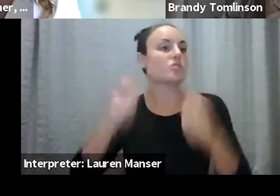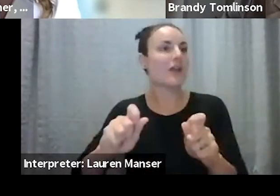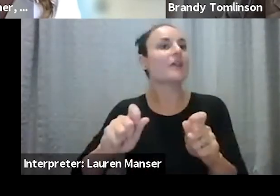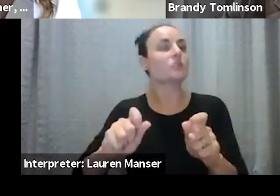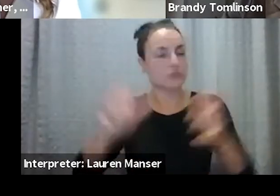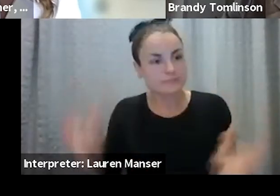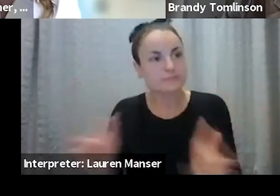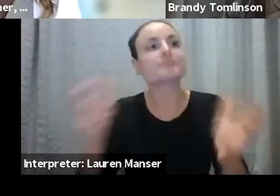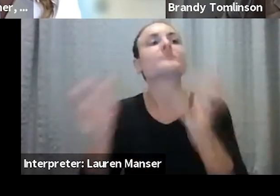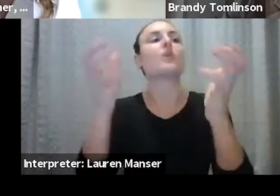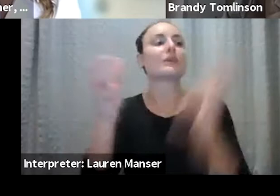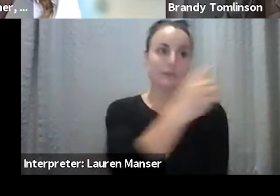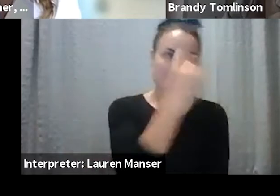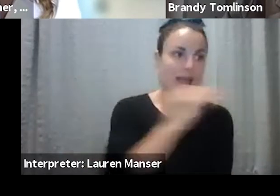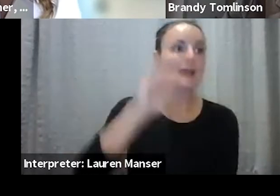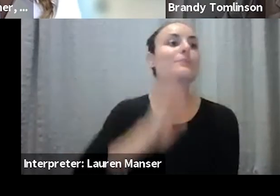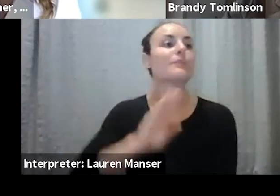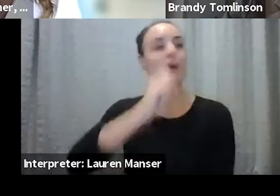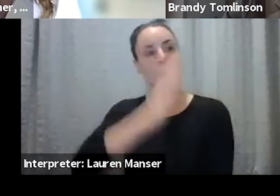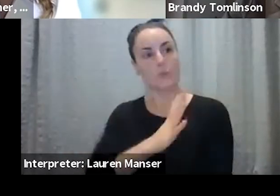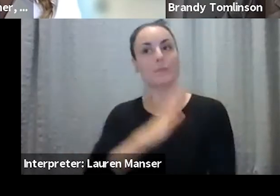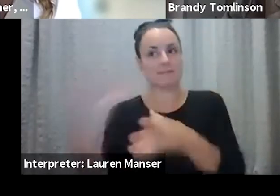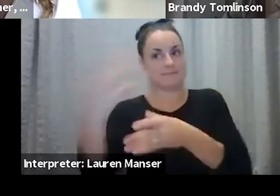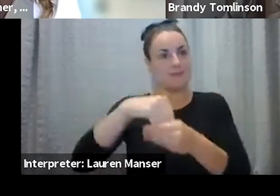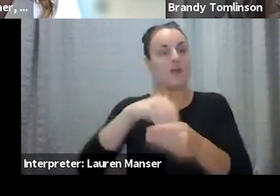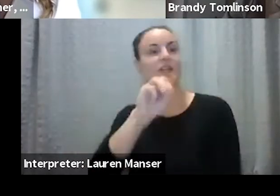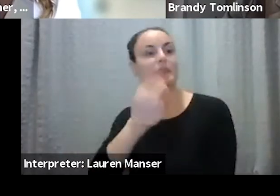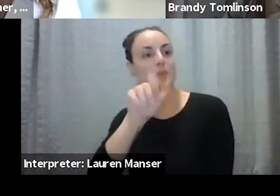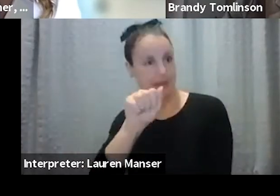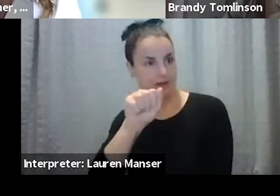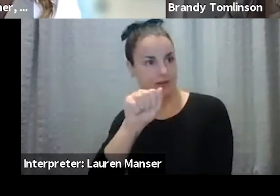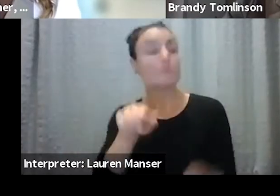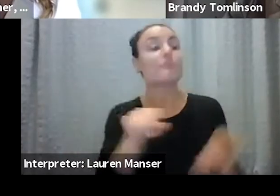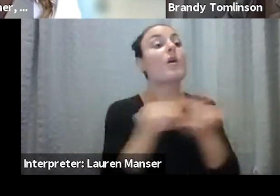with disabilities in the media. Dr. Walton shared her lived experiences